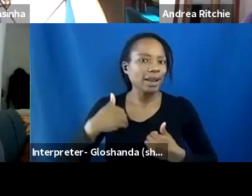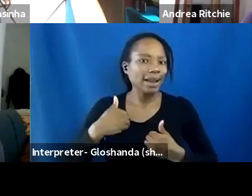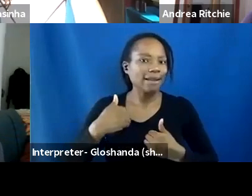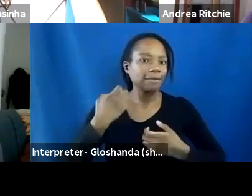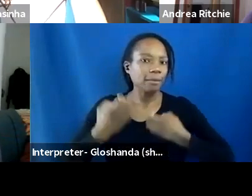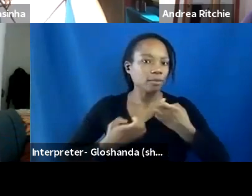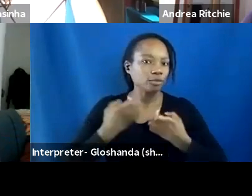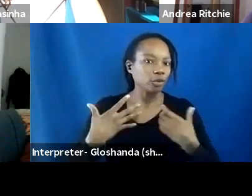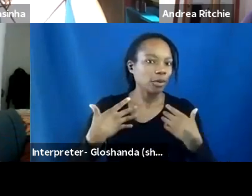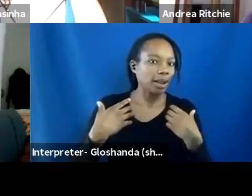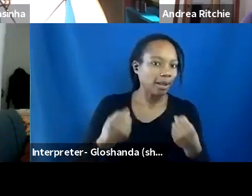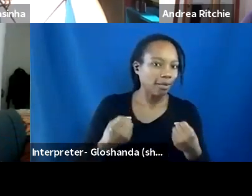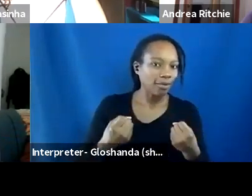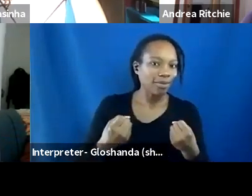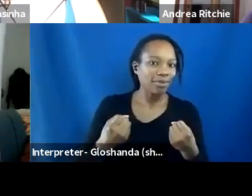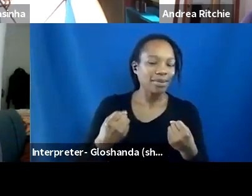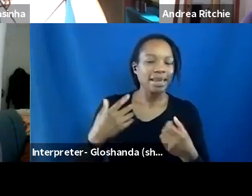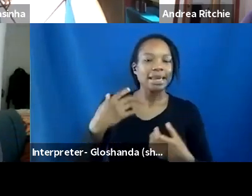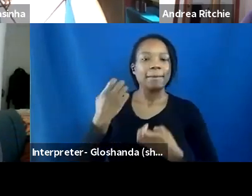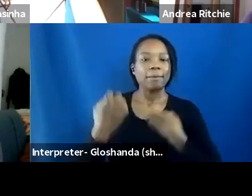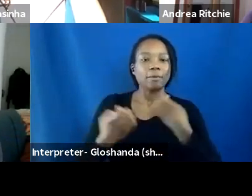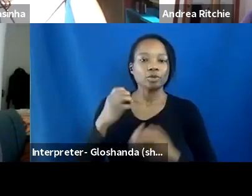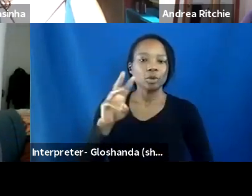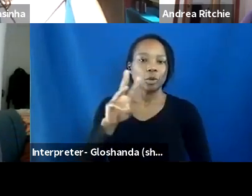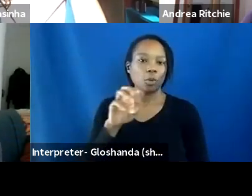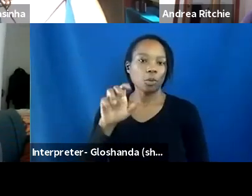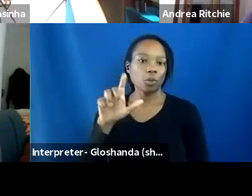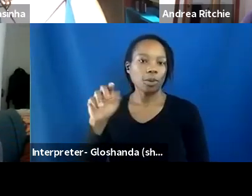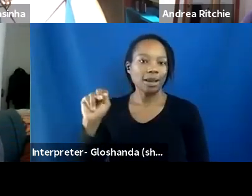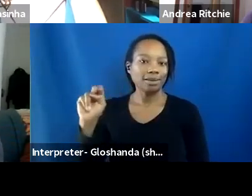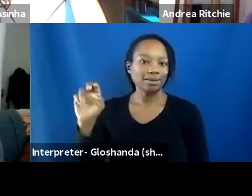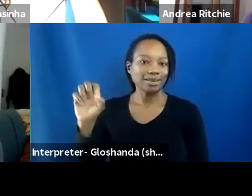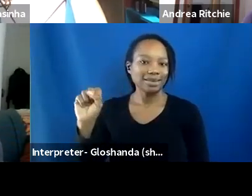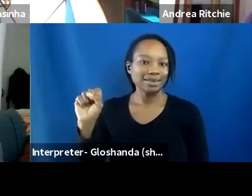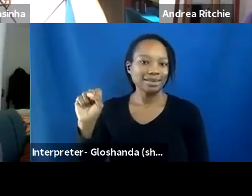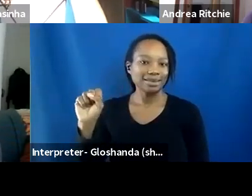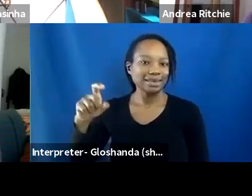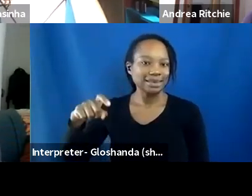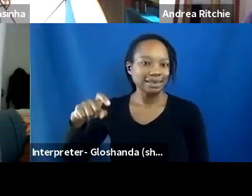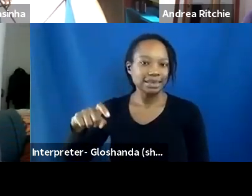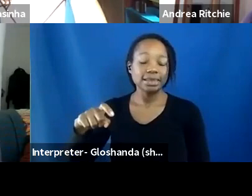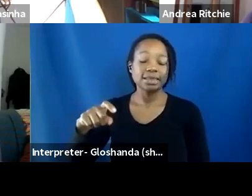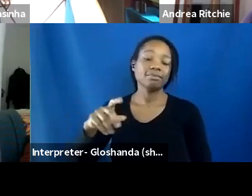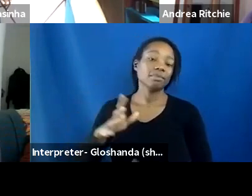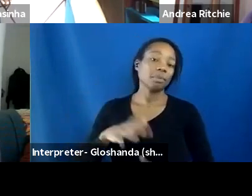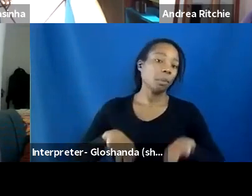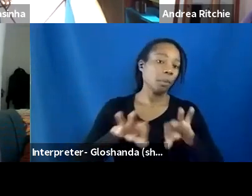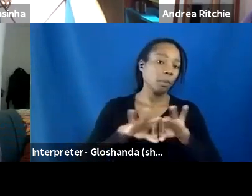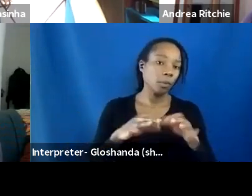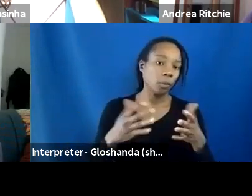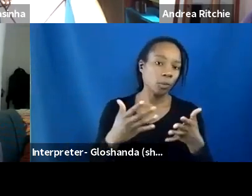And so I think it's also critical, when we think about disability justice and abolition,